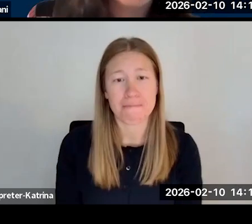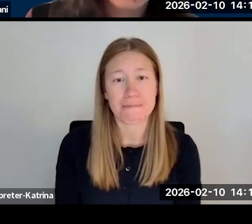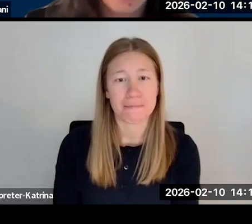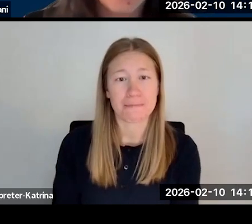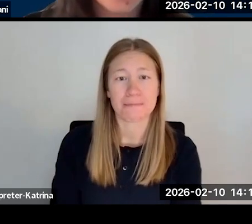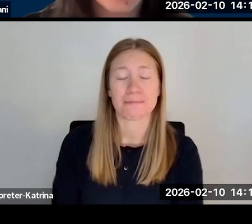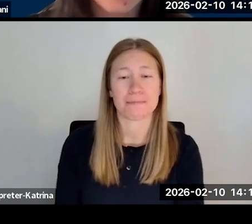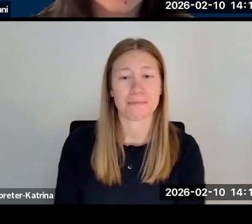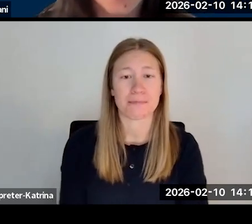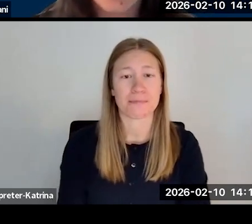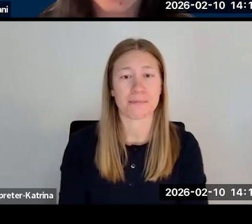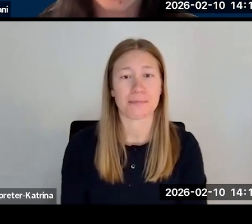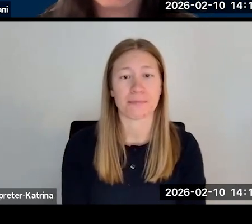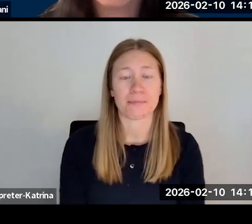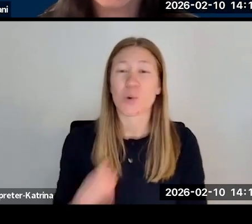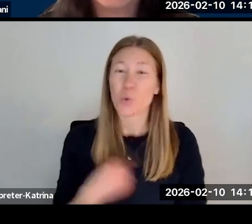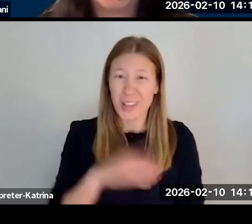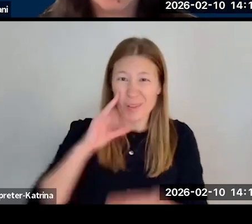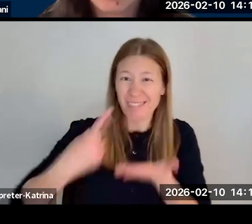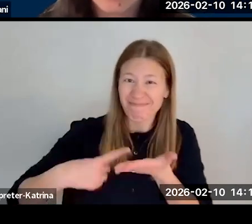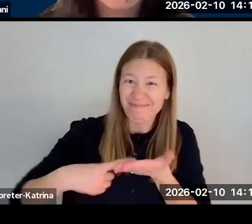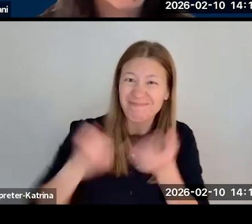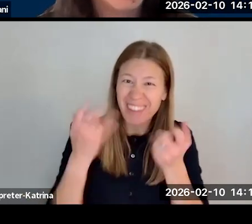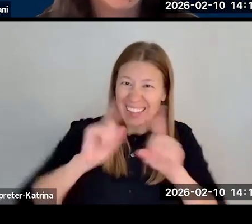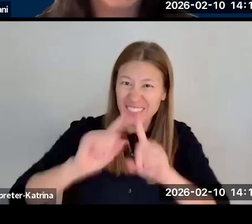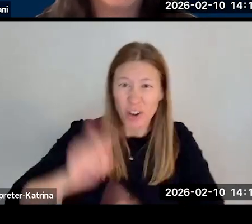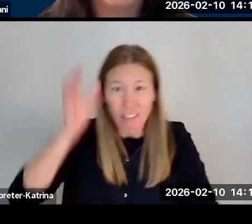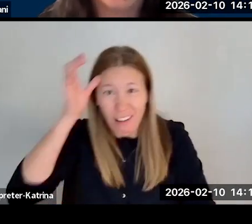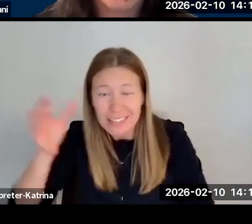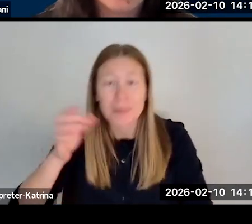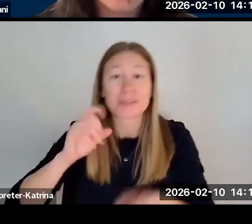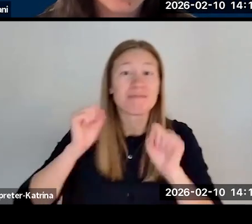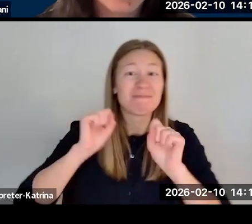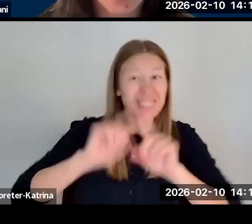We're gonna cover a lot of concepts and tools today, and one resource